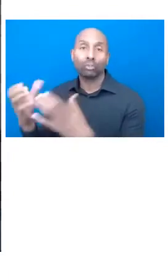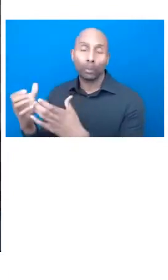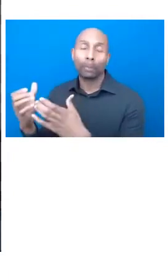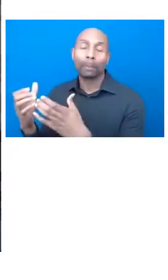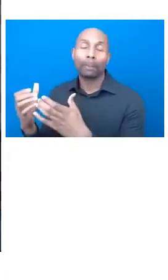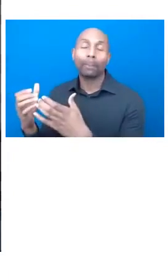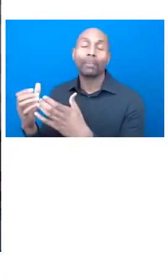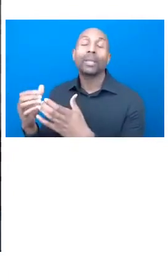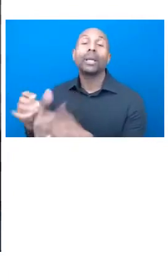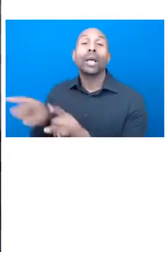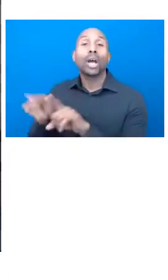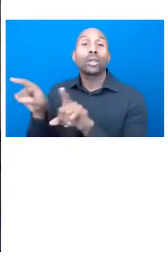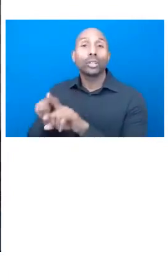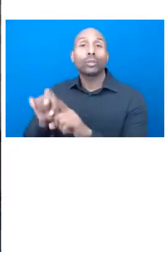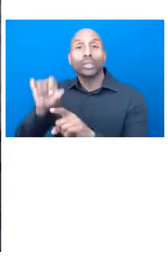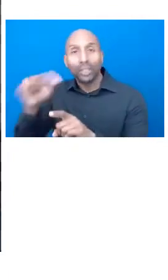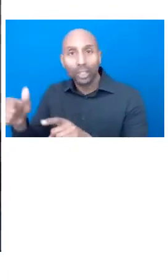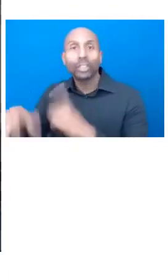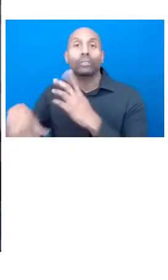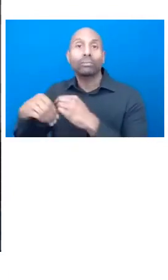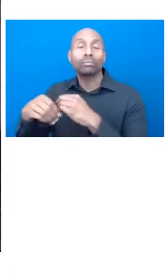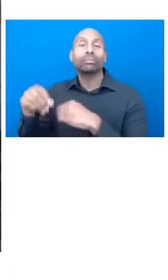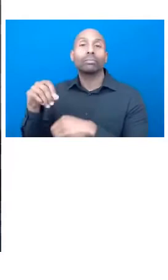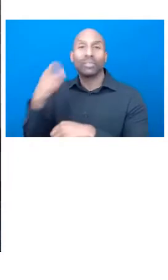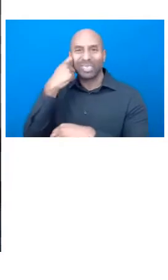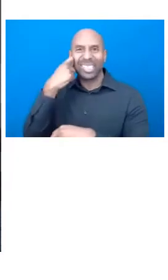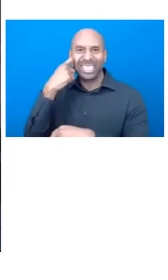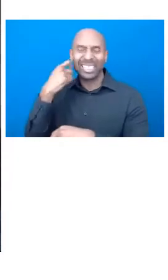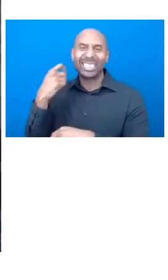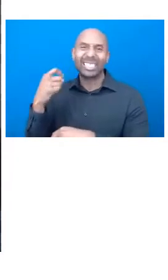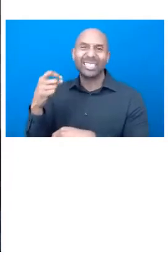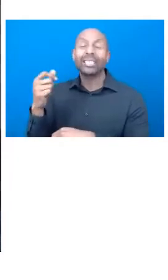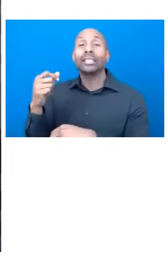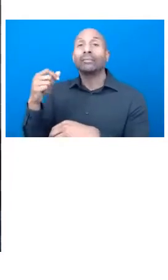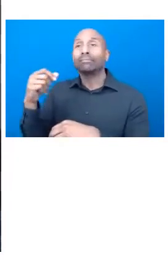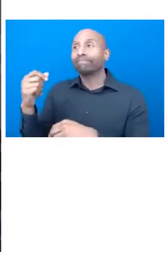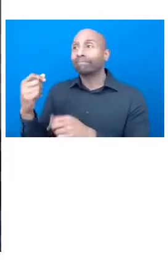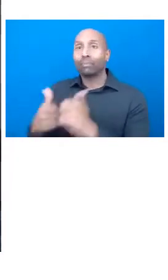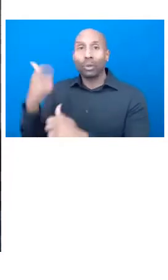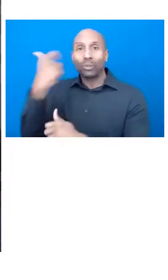I can't hear Kim.